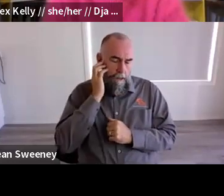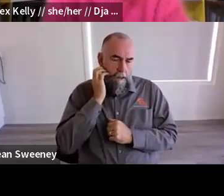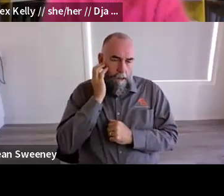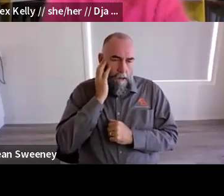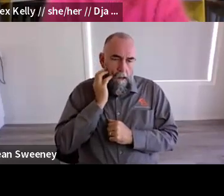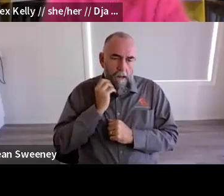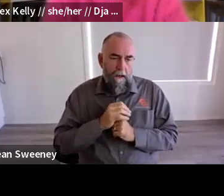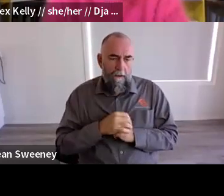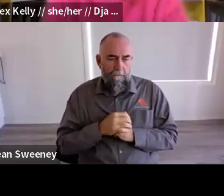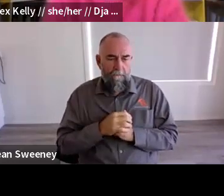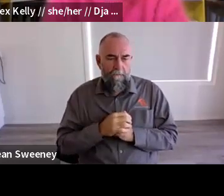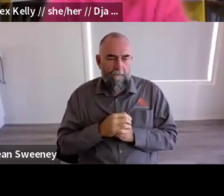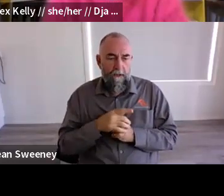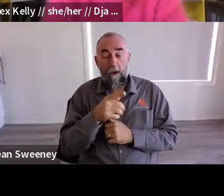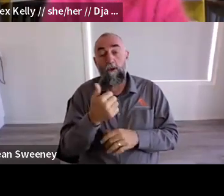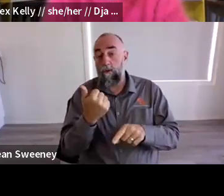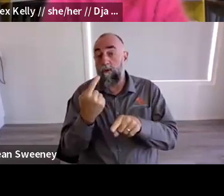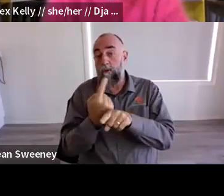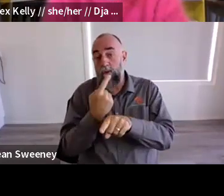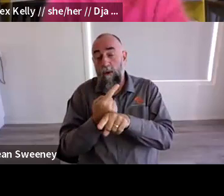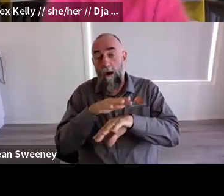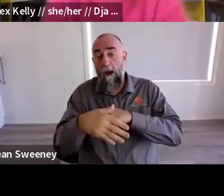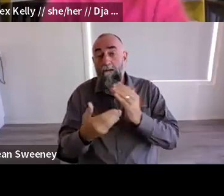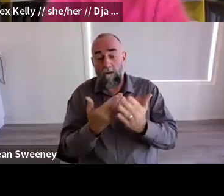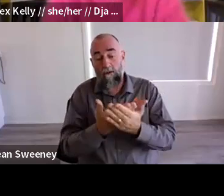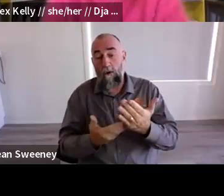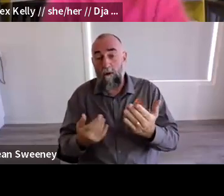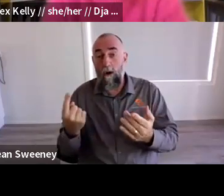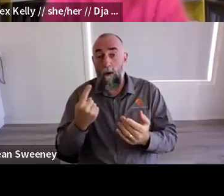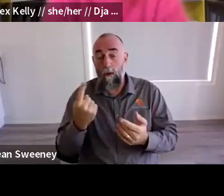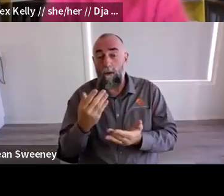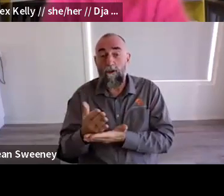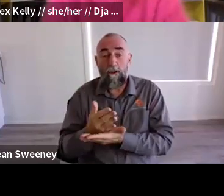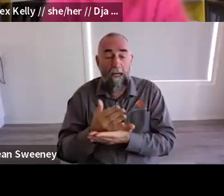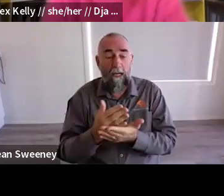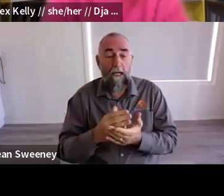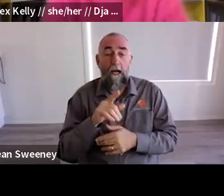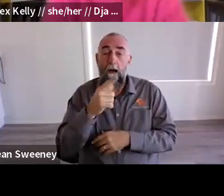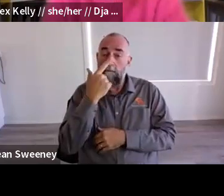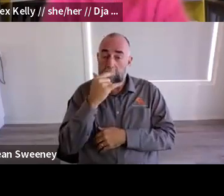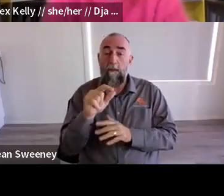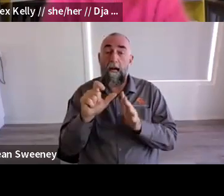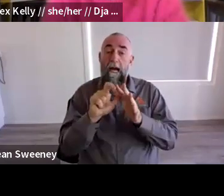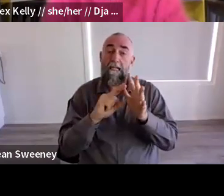conversation of those - who is telling these stories in this space? Well, who is telling the stories - that's a good question.